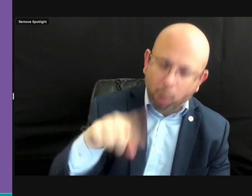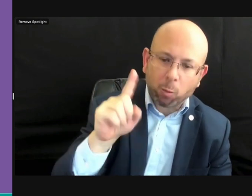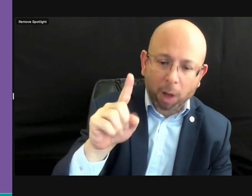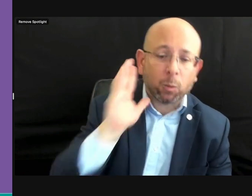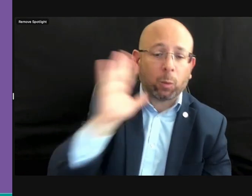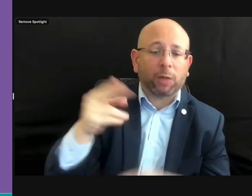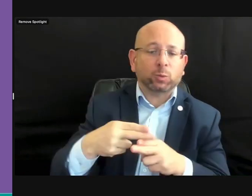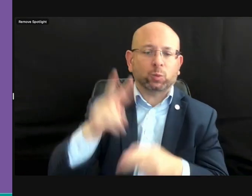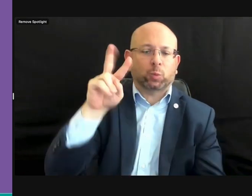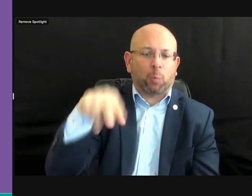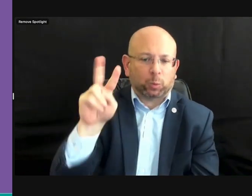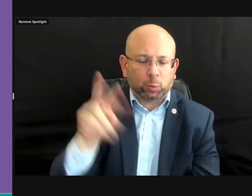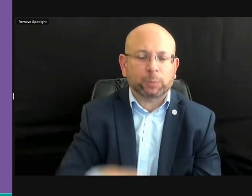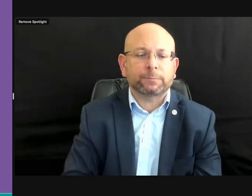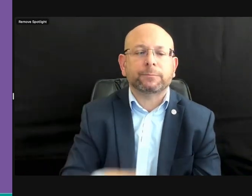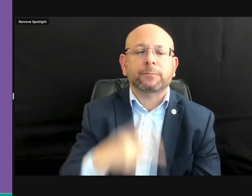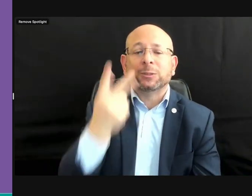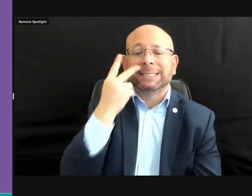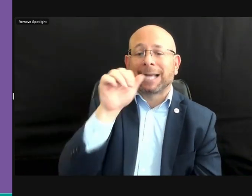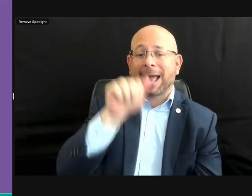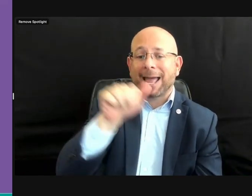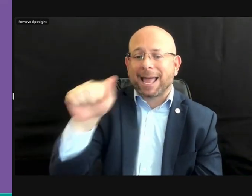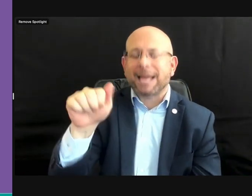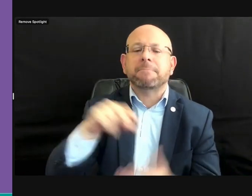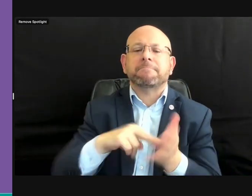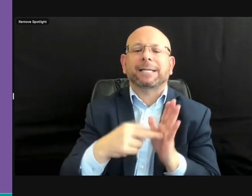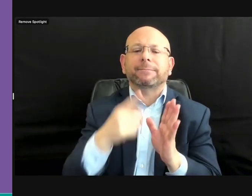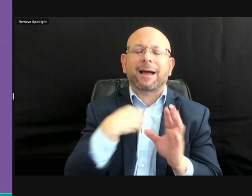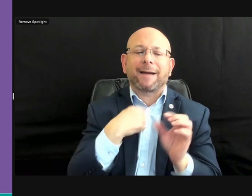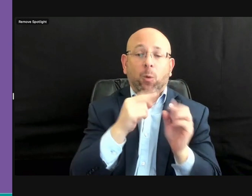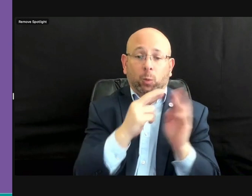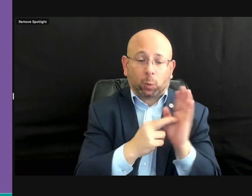And currently, we are on version 2.1. And very soon, it'll be version 2.2.